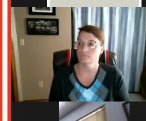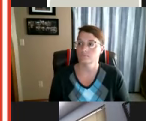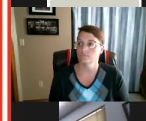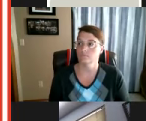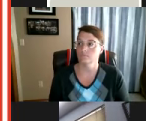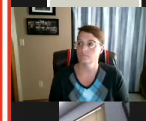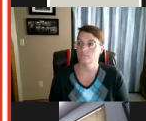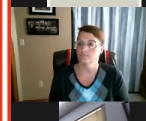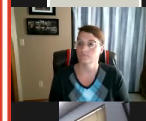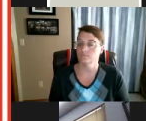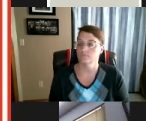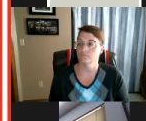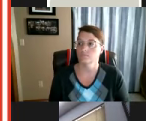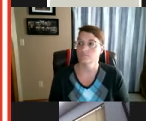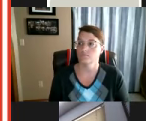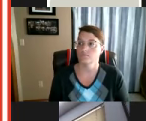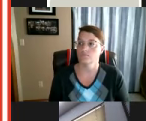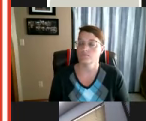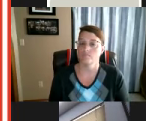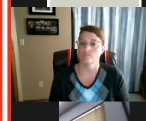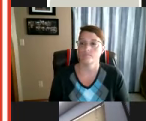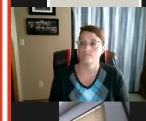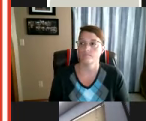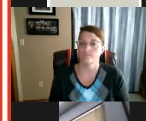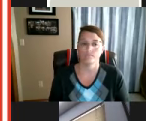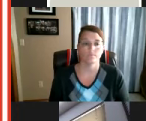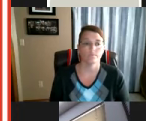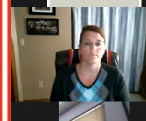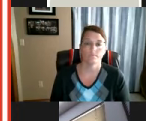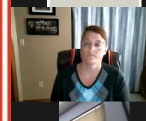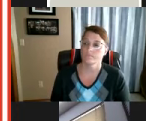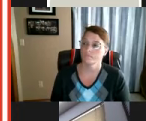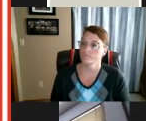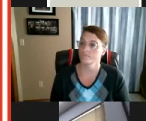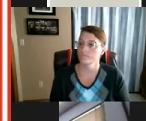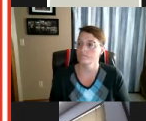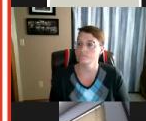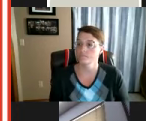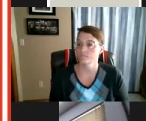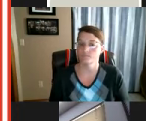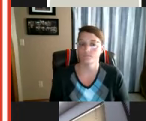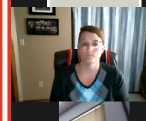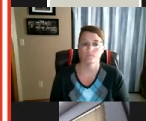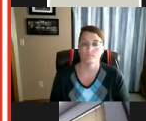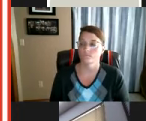occurring and that added strength and numbers to the movement that was occurring. And we